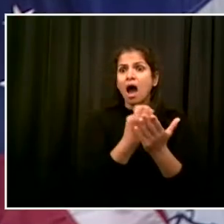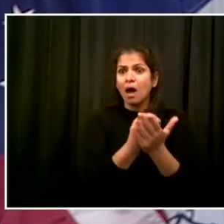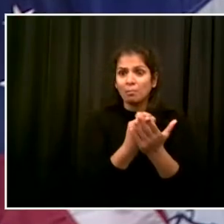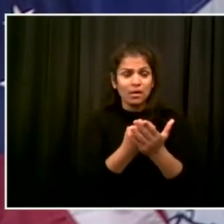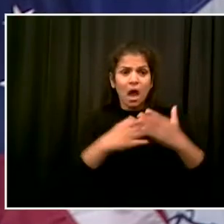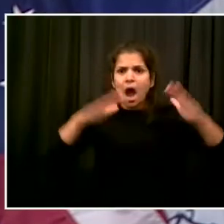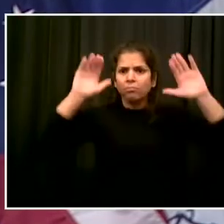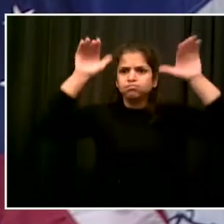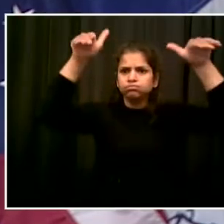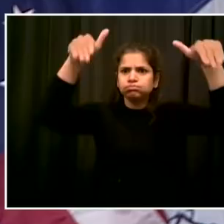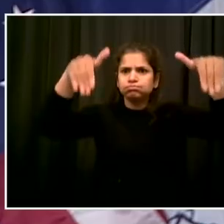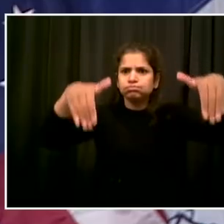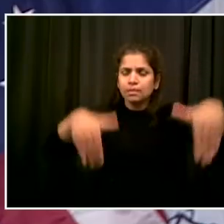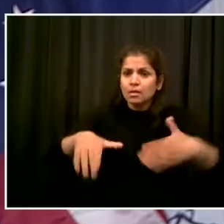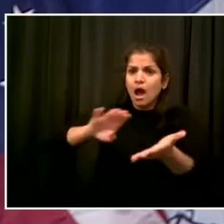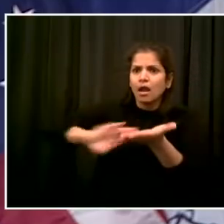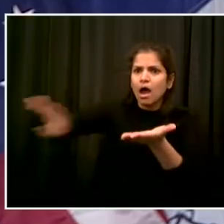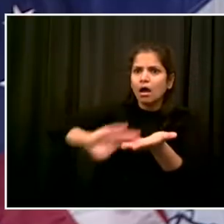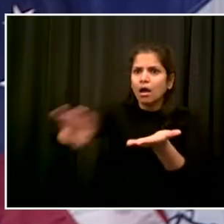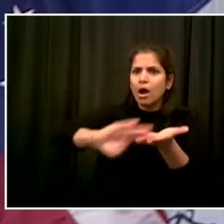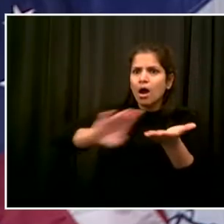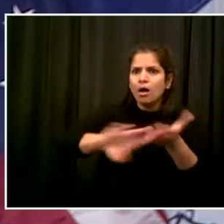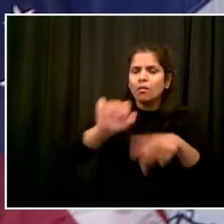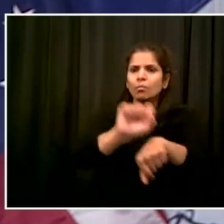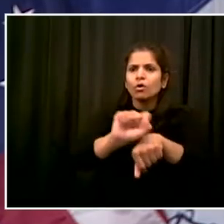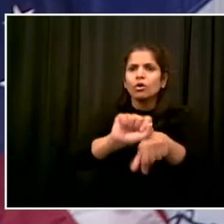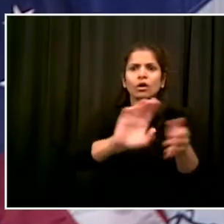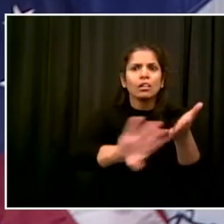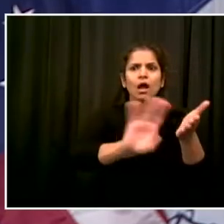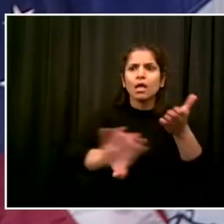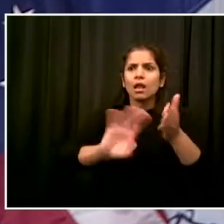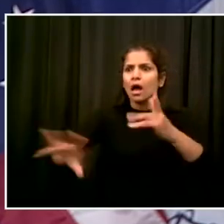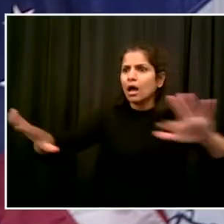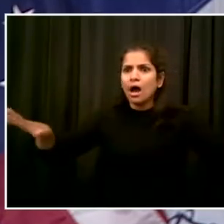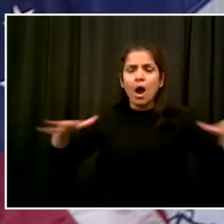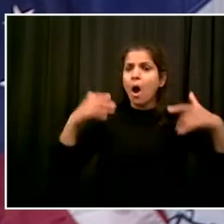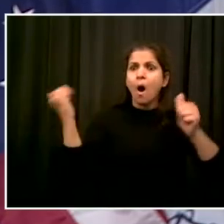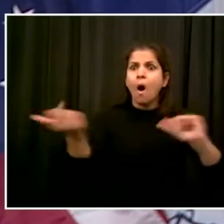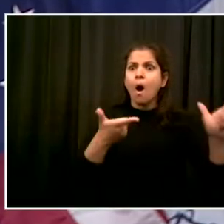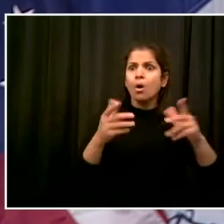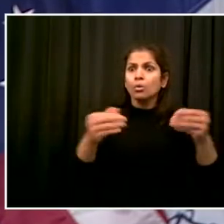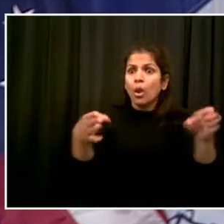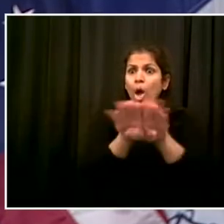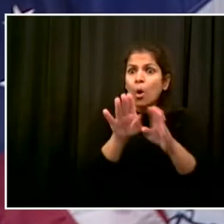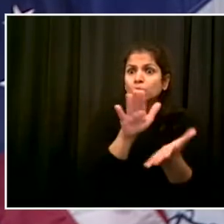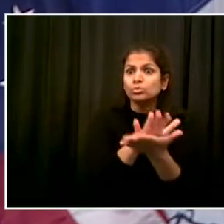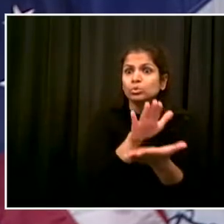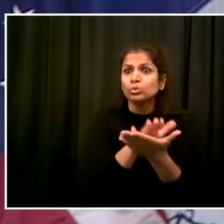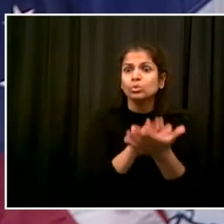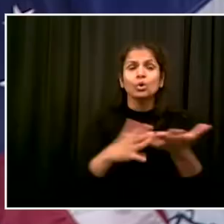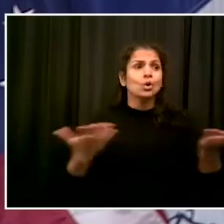PAYBACK CAREFULLY OVER DIFFERENT TIME